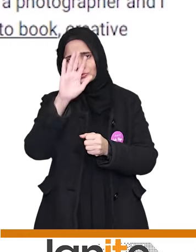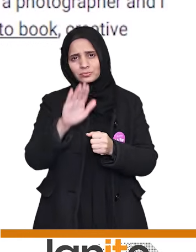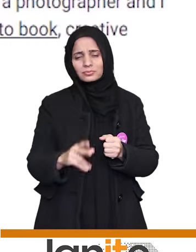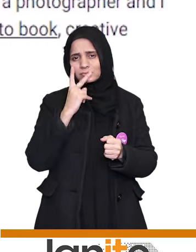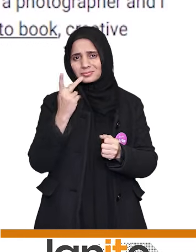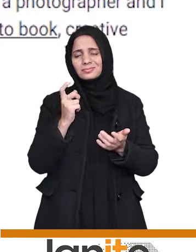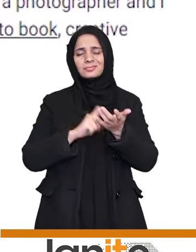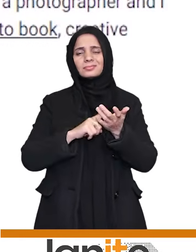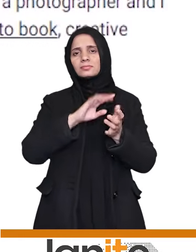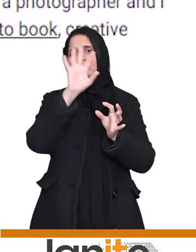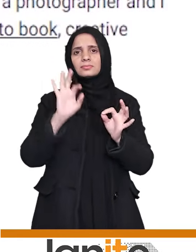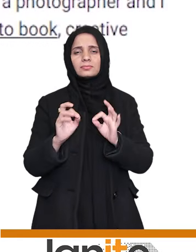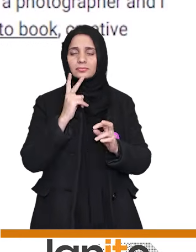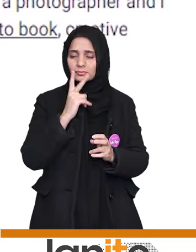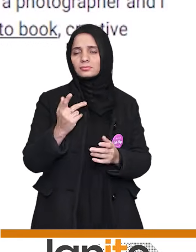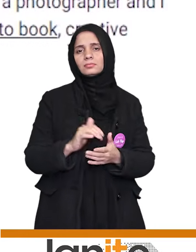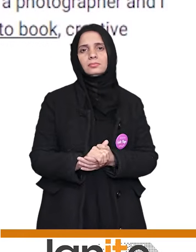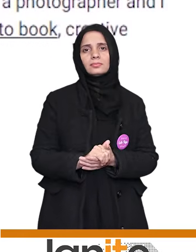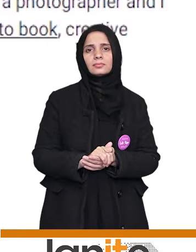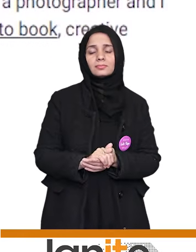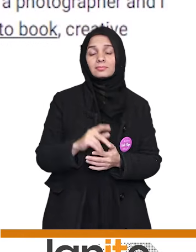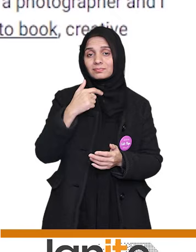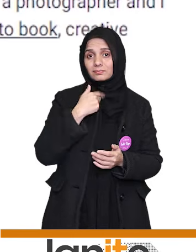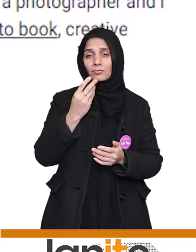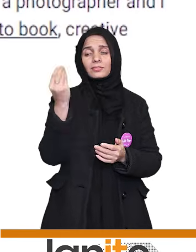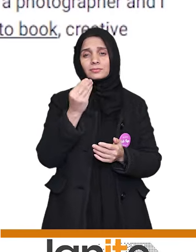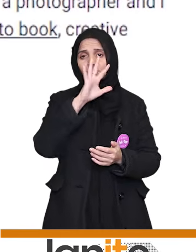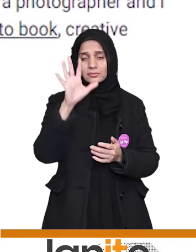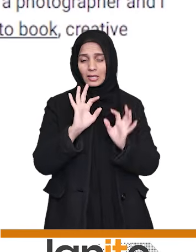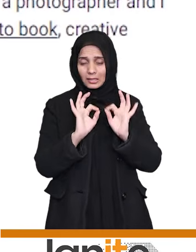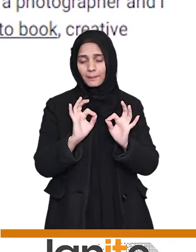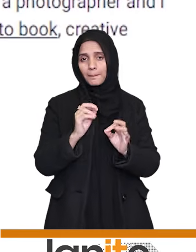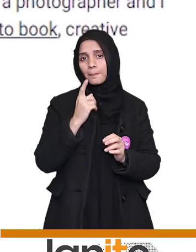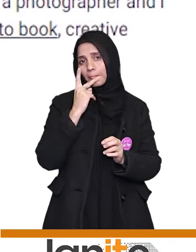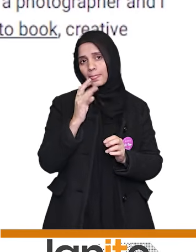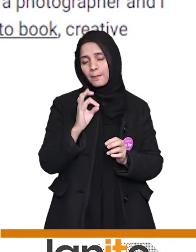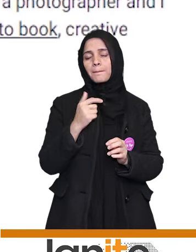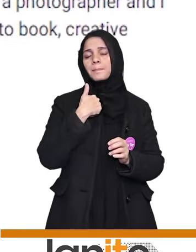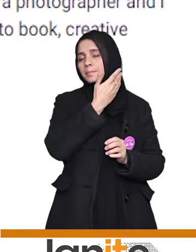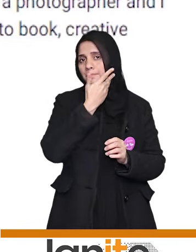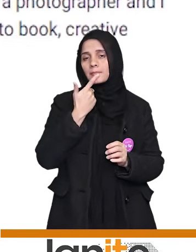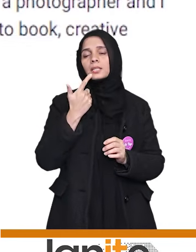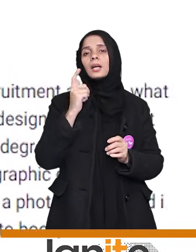But its description is so good that it clearly explains, ‘What is needed?’ and ‘What expertise must you possess?’